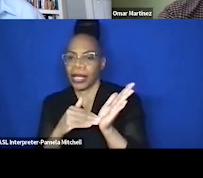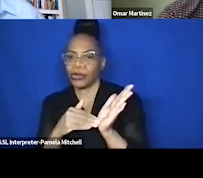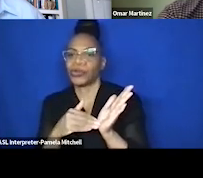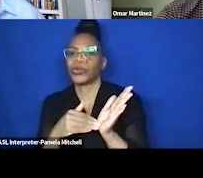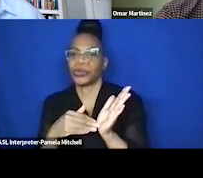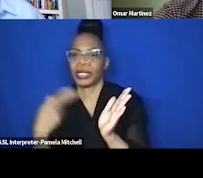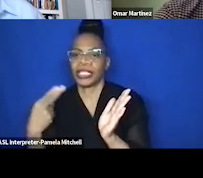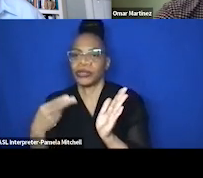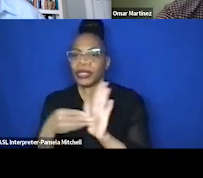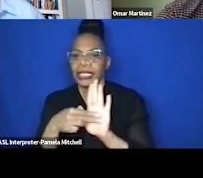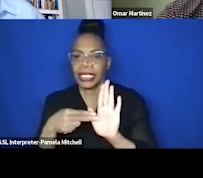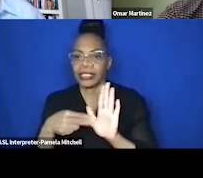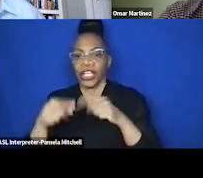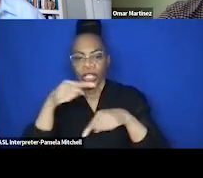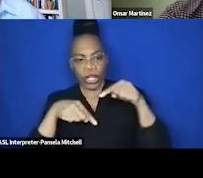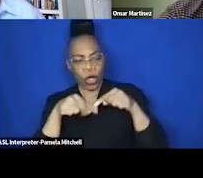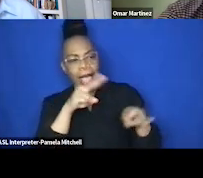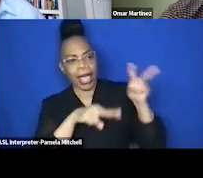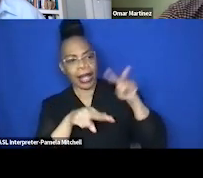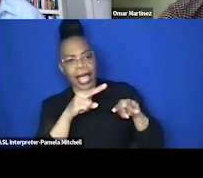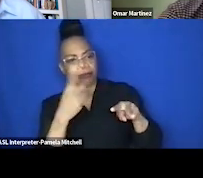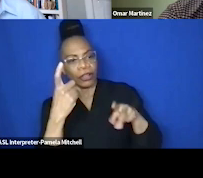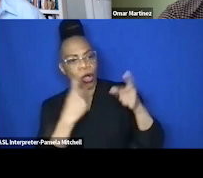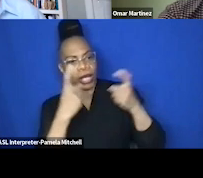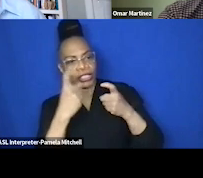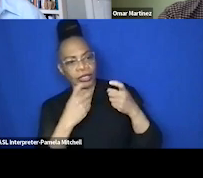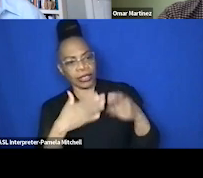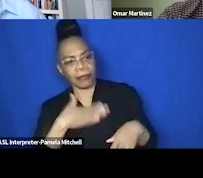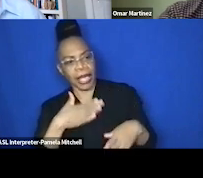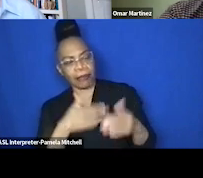and I will be happy to assist. Thank you so much, Pam. Thank you.